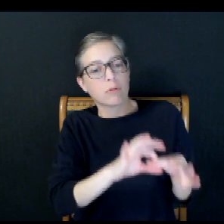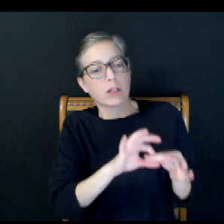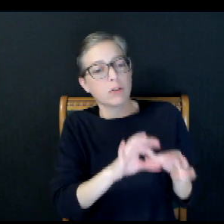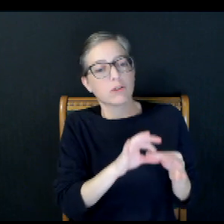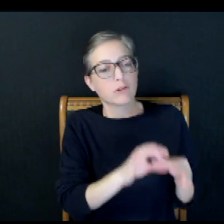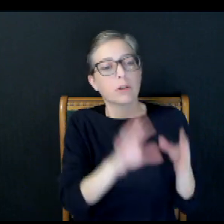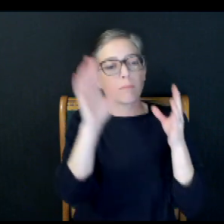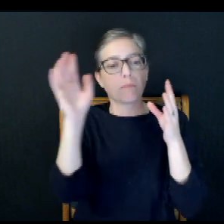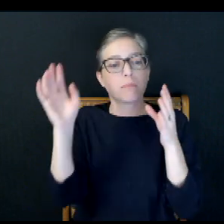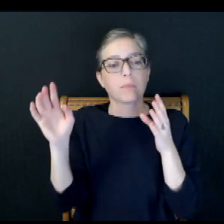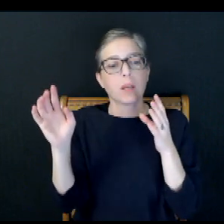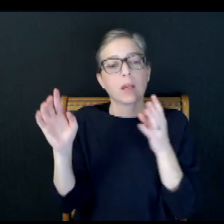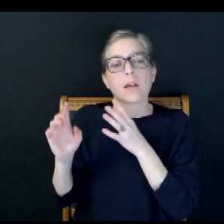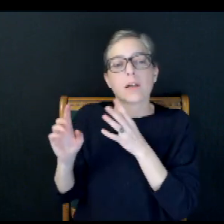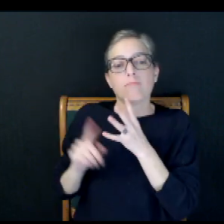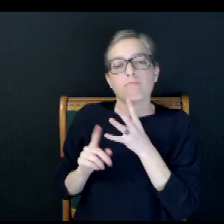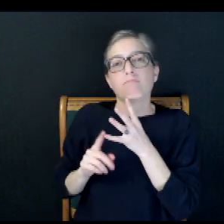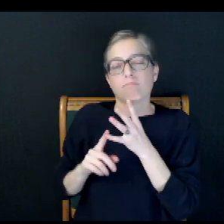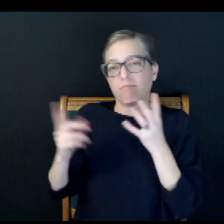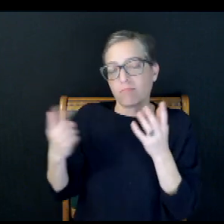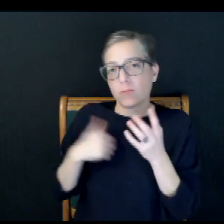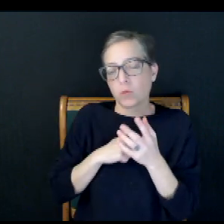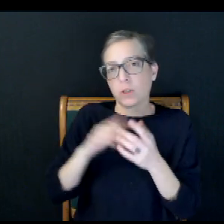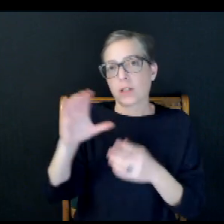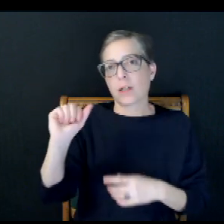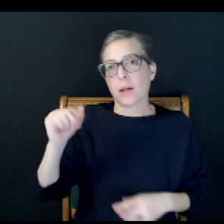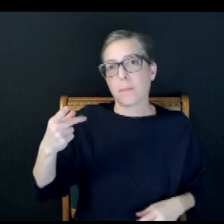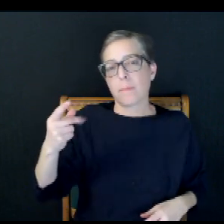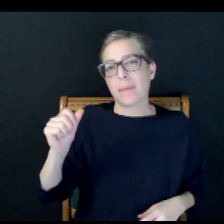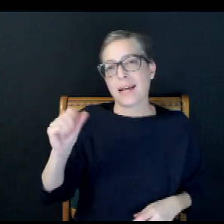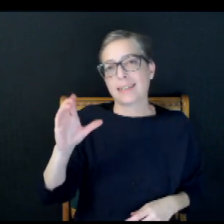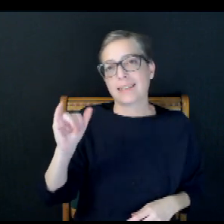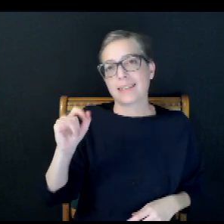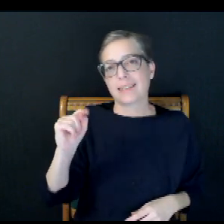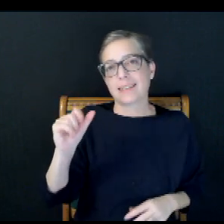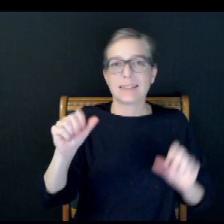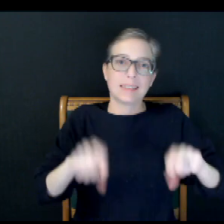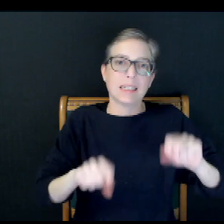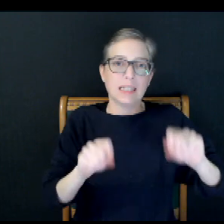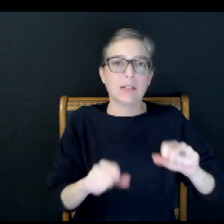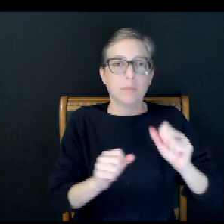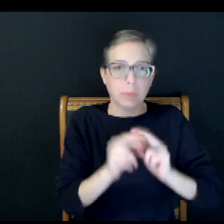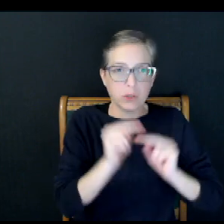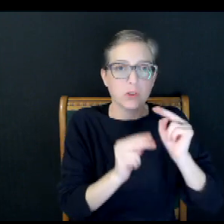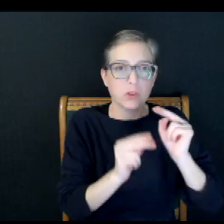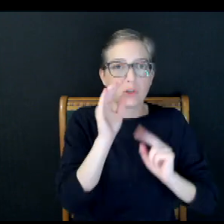a capacity builder through these learning exchanges, building the capacity and knowledge base and